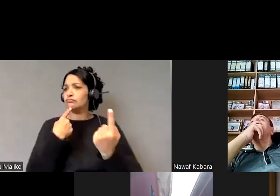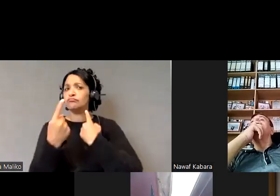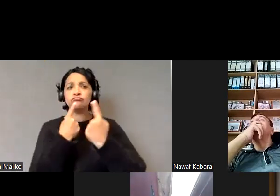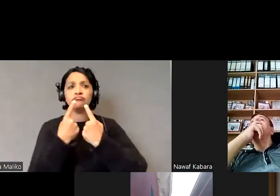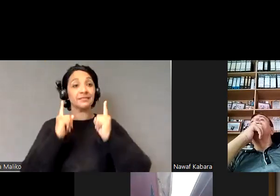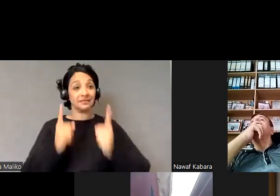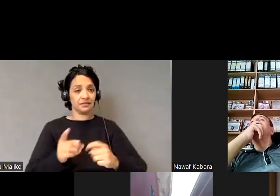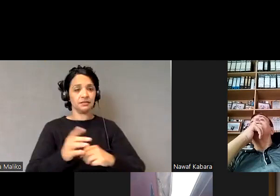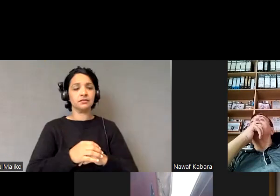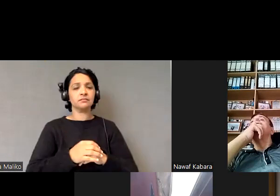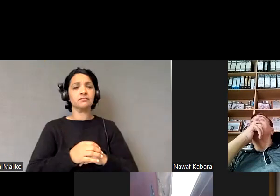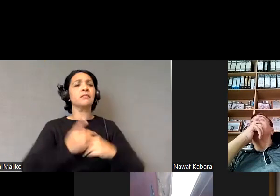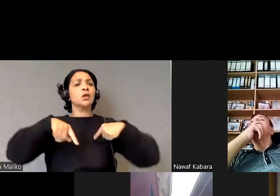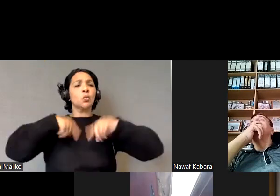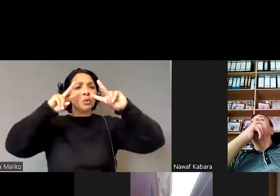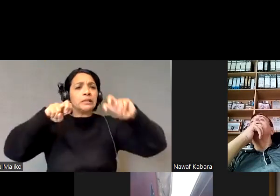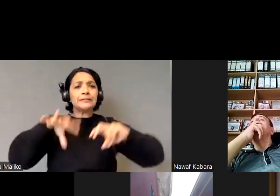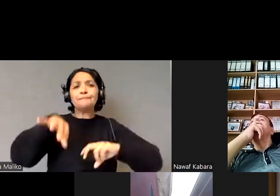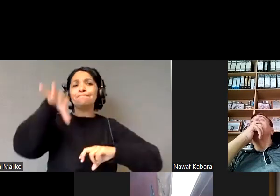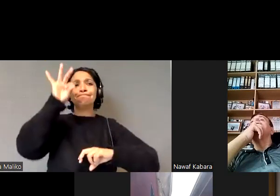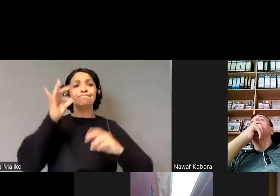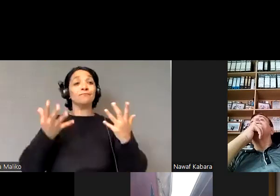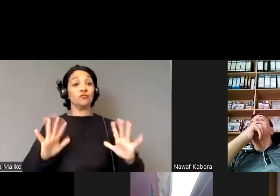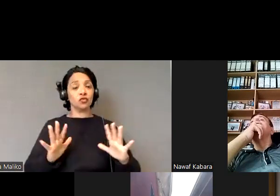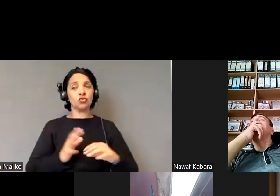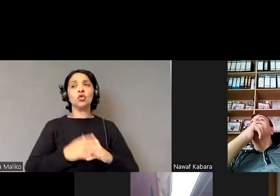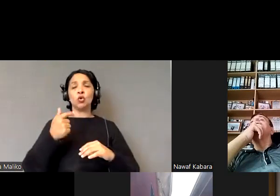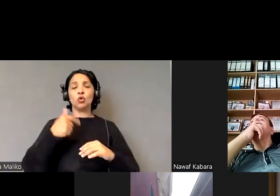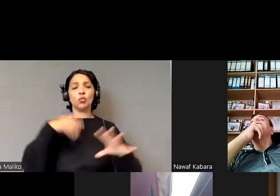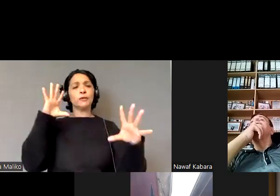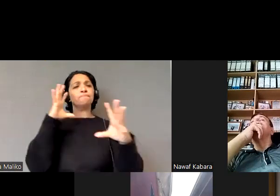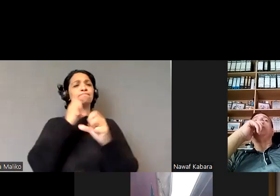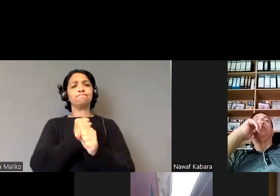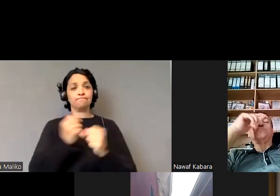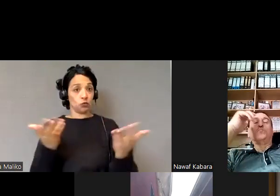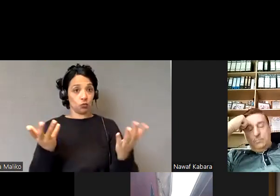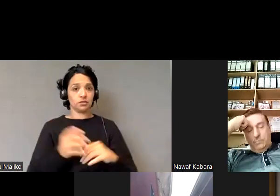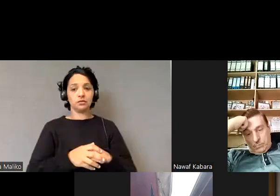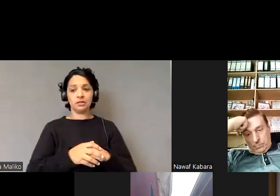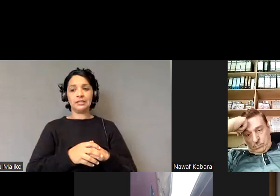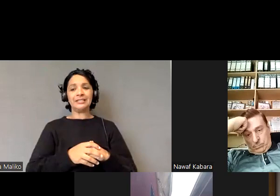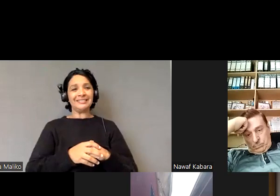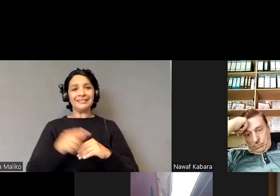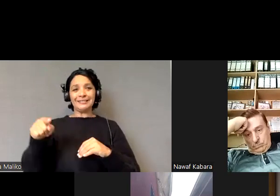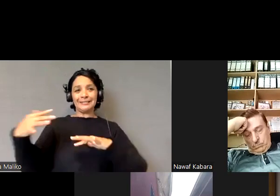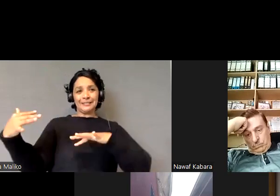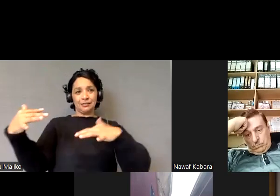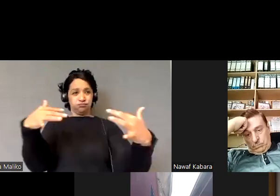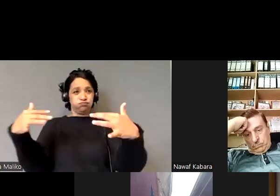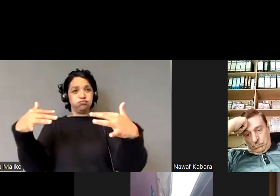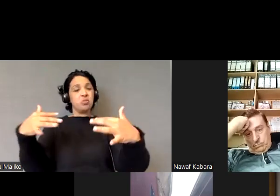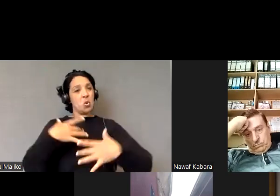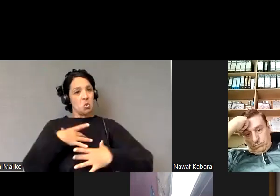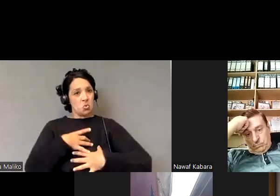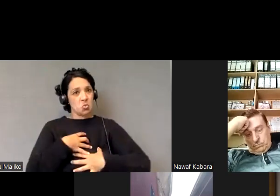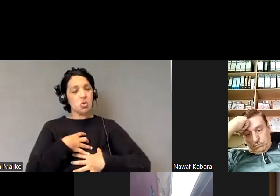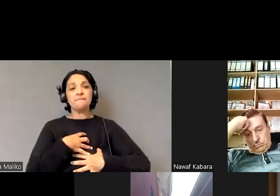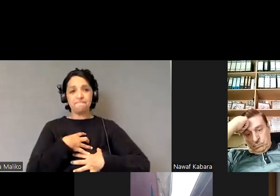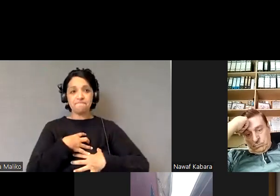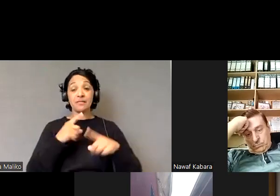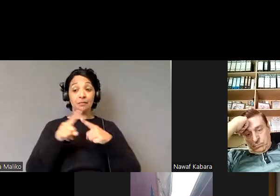I suppose is not only concern for the immediate situation but concern for what happens when